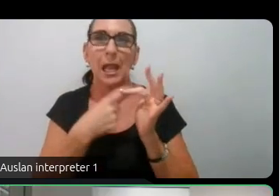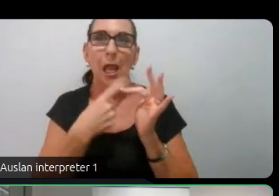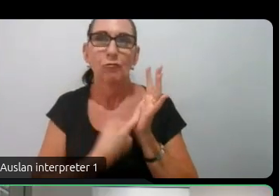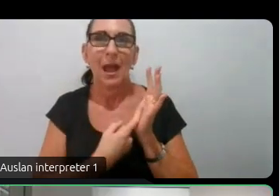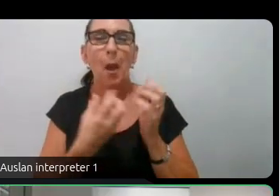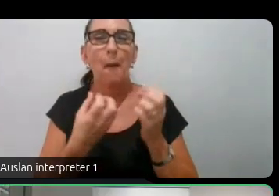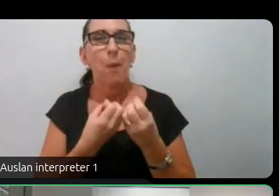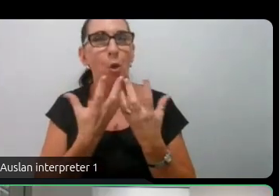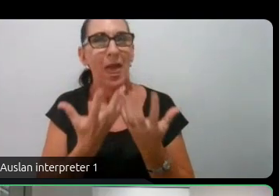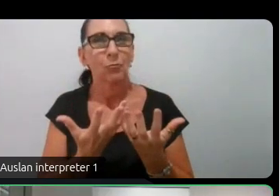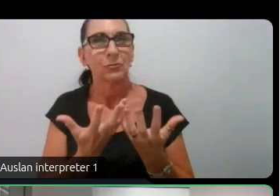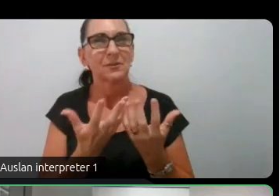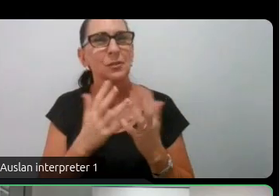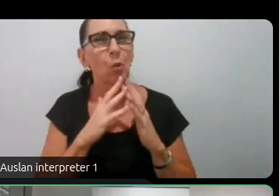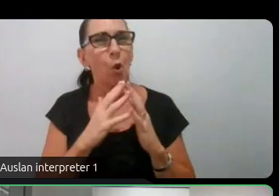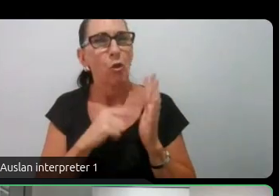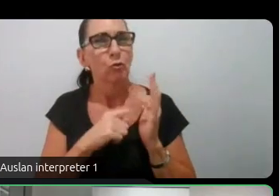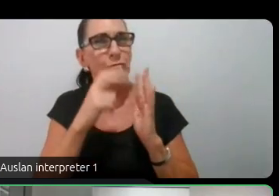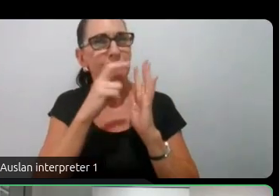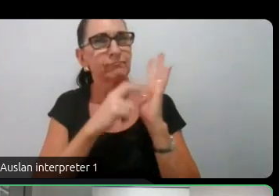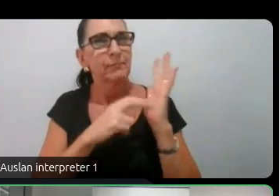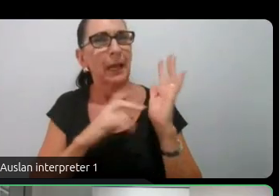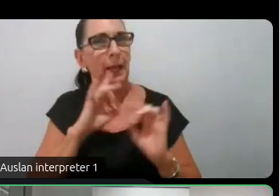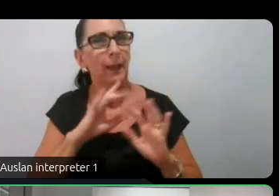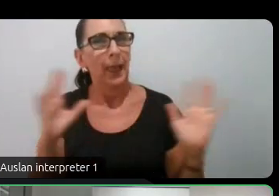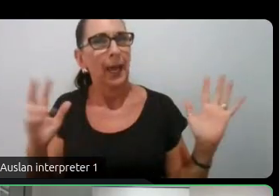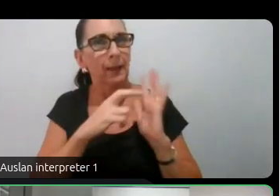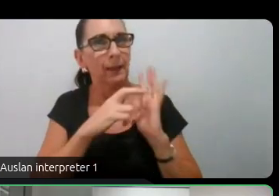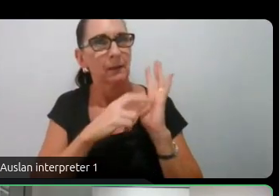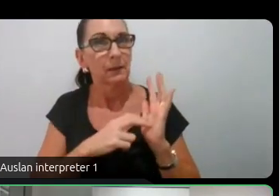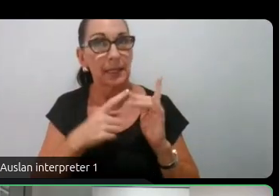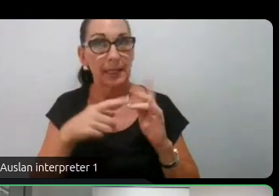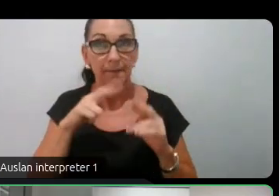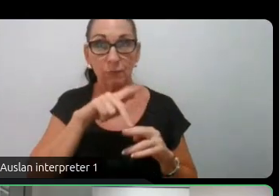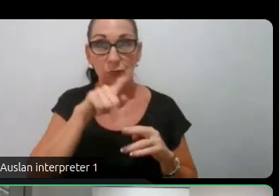to have that documented. Um and if there is any evidence of additional like things that would